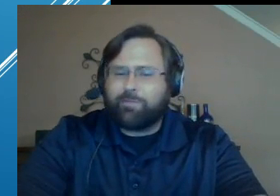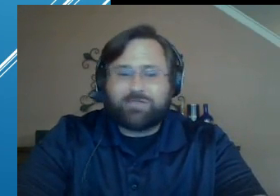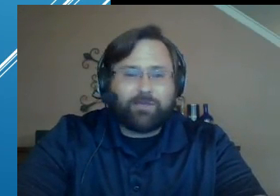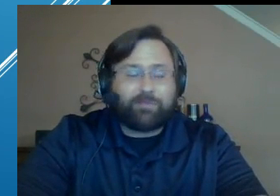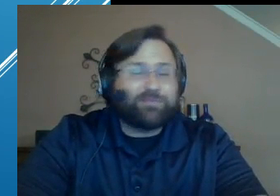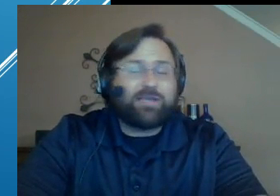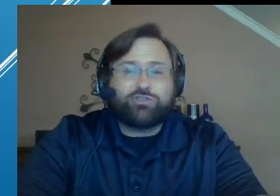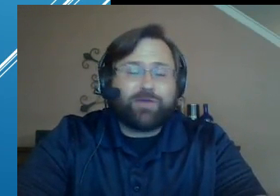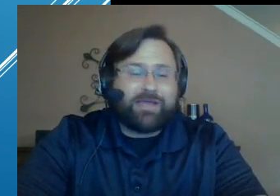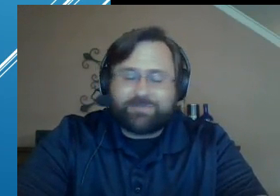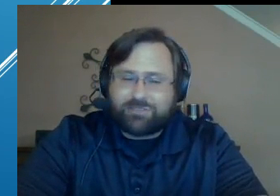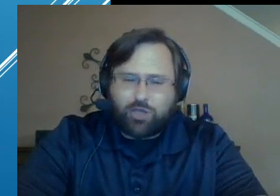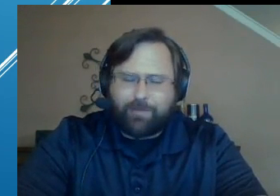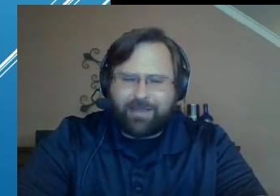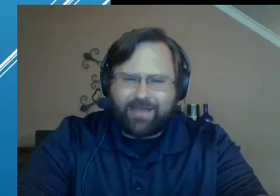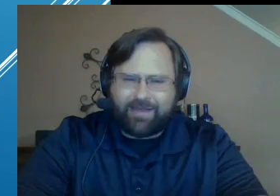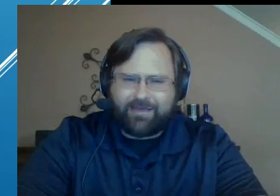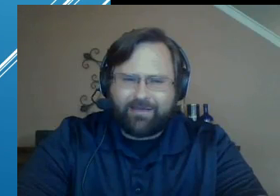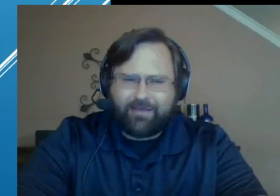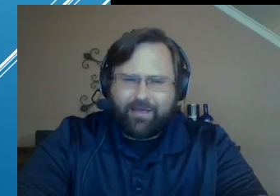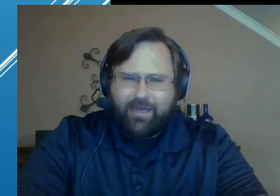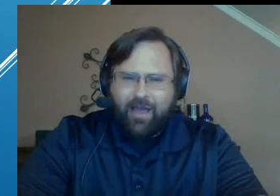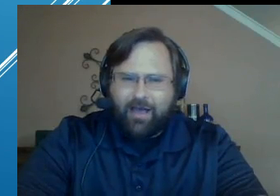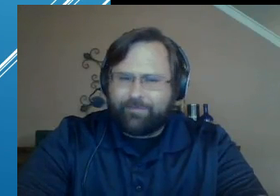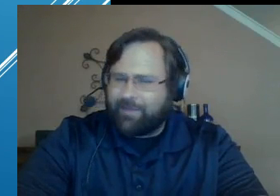we've been talking about a particular tree that's been struck by lightning and